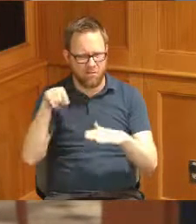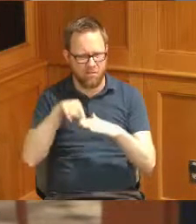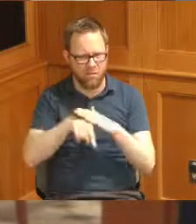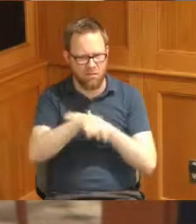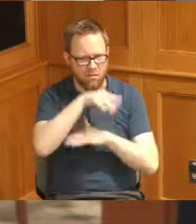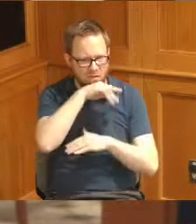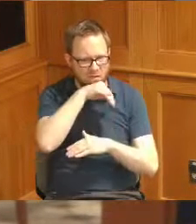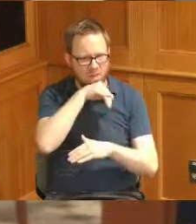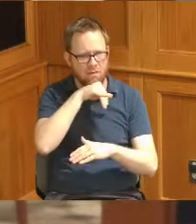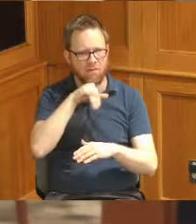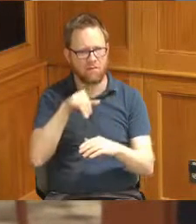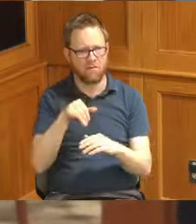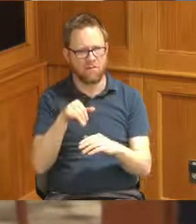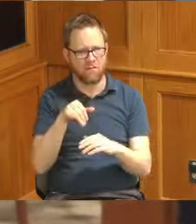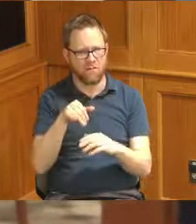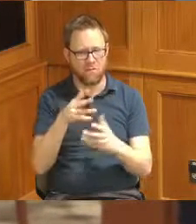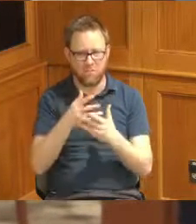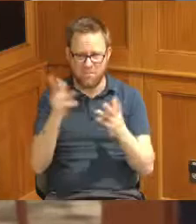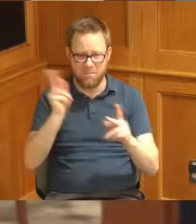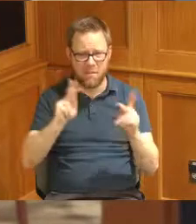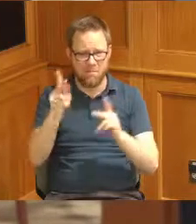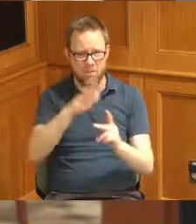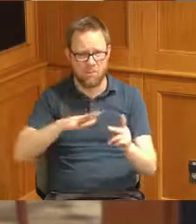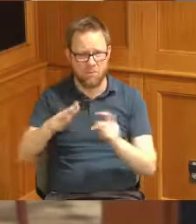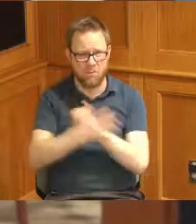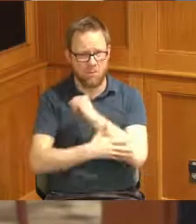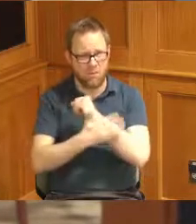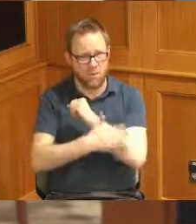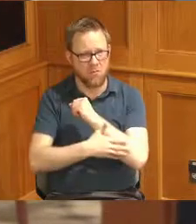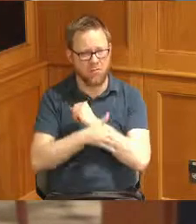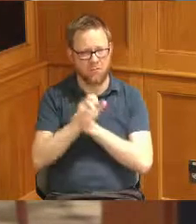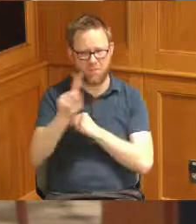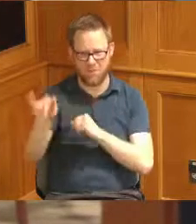have been charged with that in our country going back to families that are still doing it through